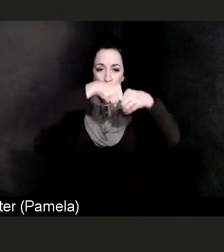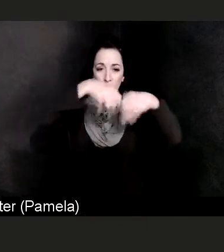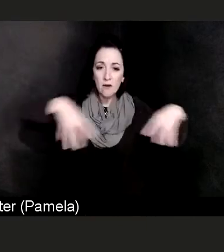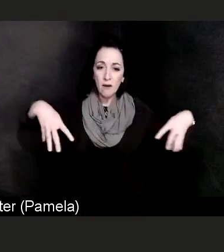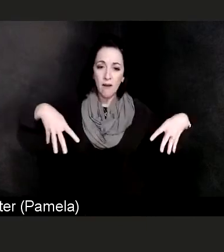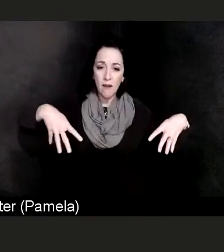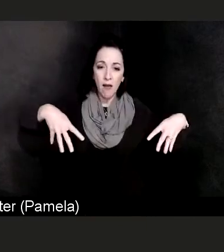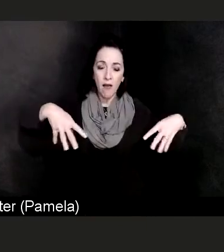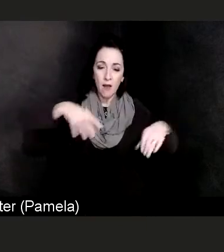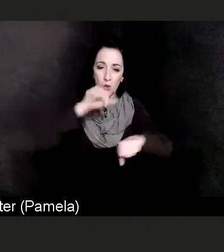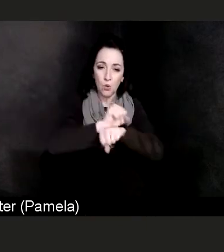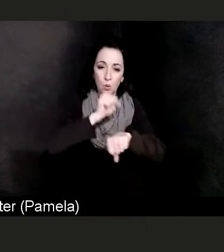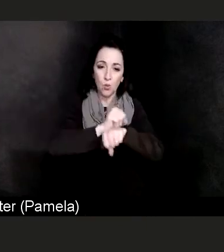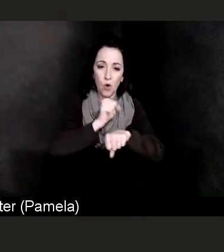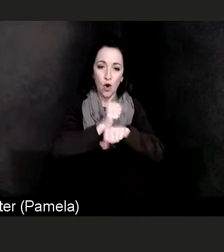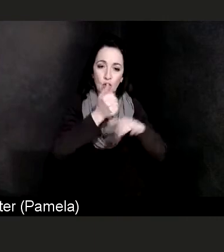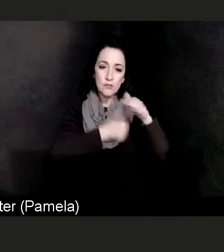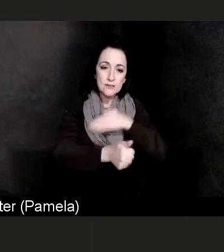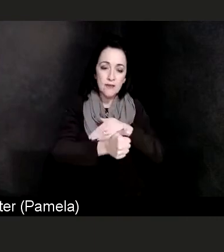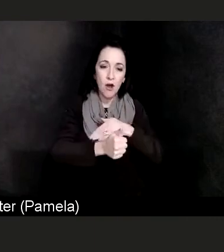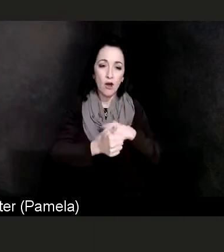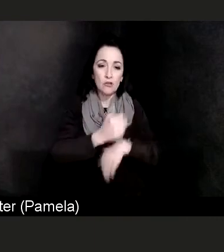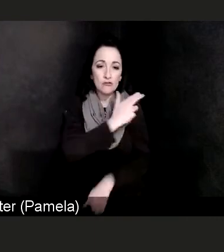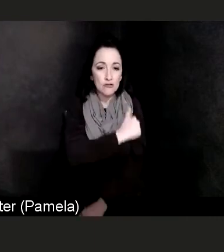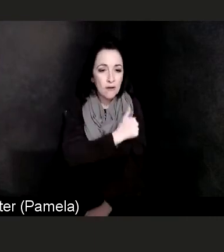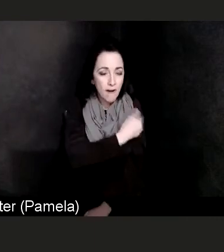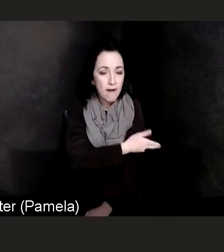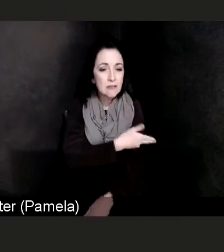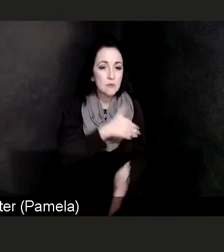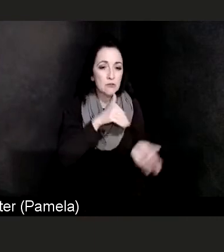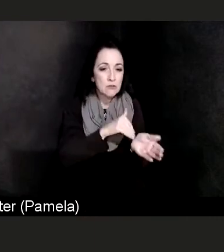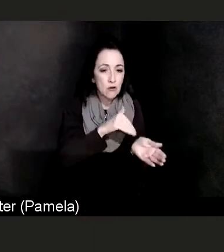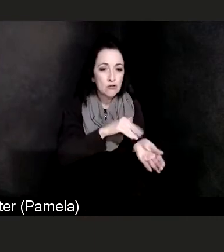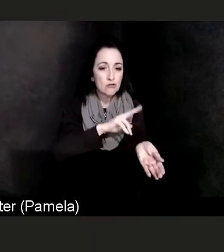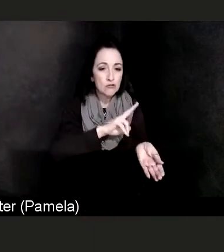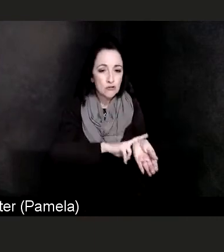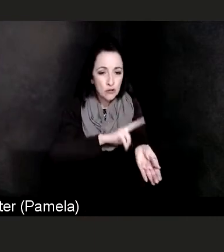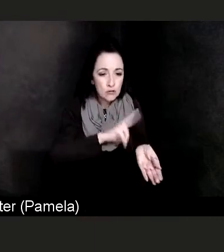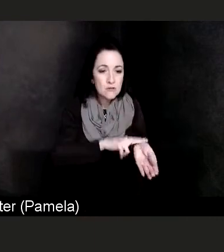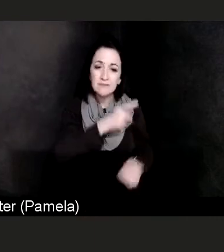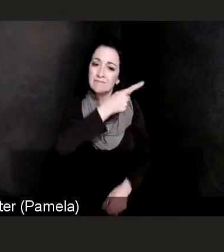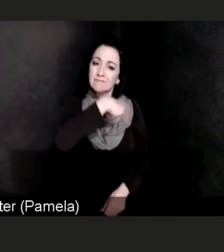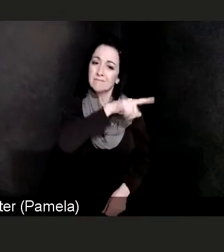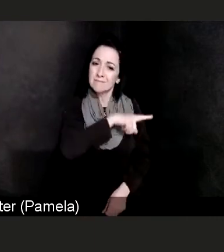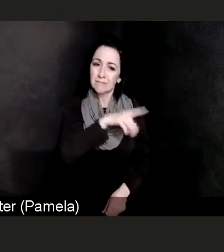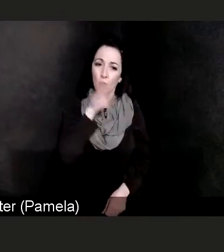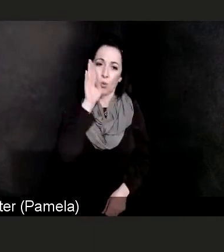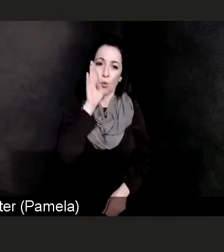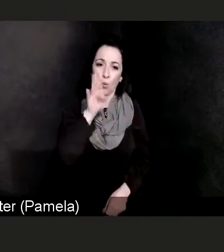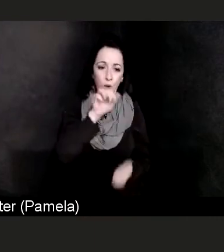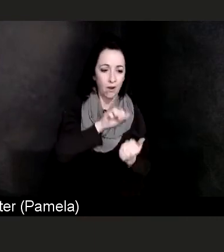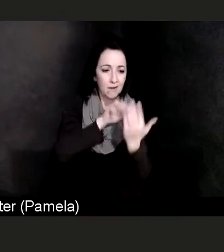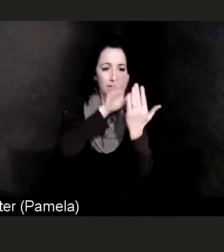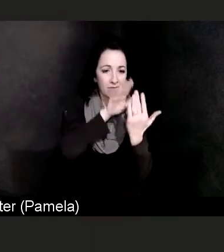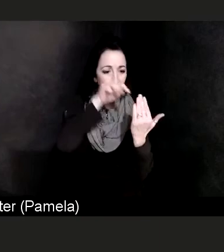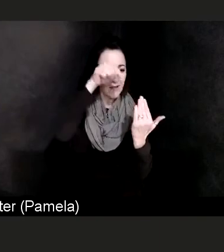of coming face to face with someone with COVID-19, as a patient or taking care of someone with COVID-19,